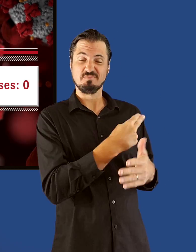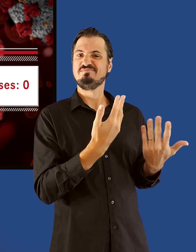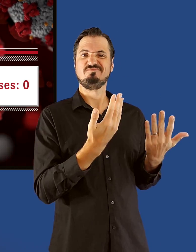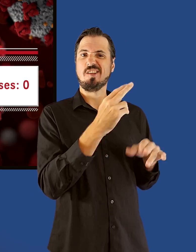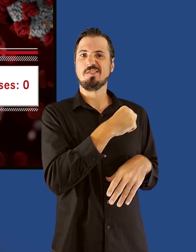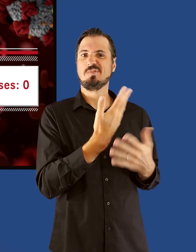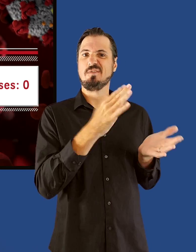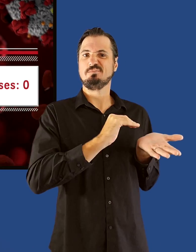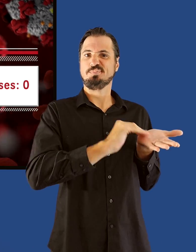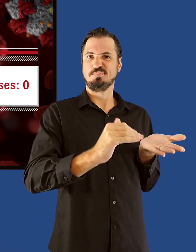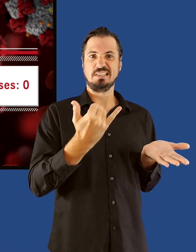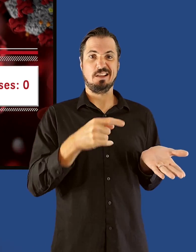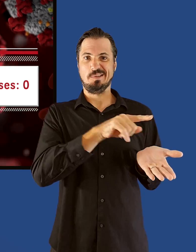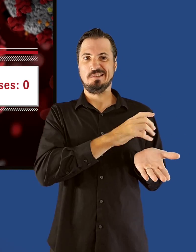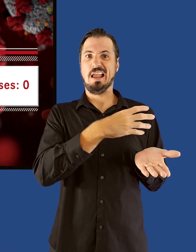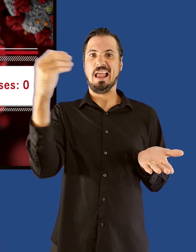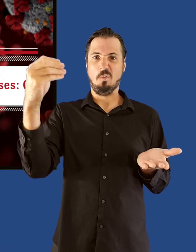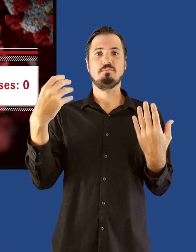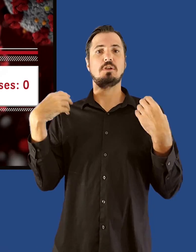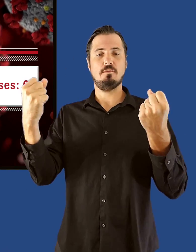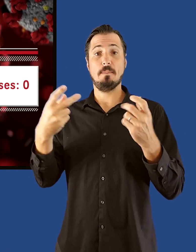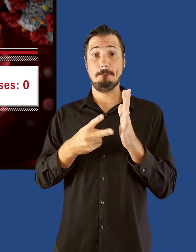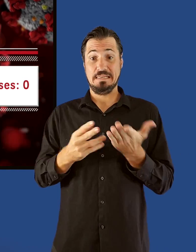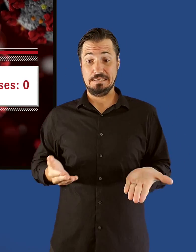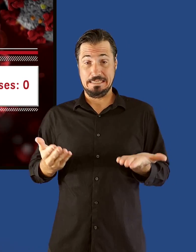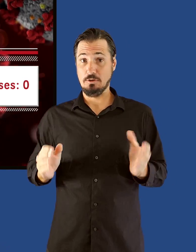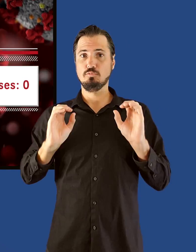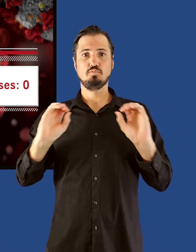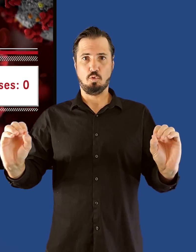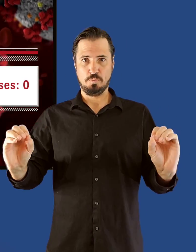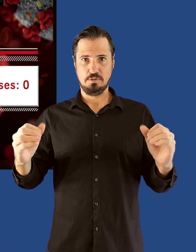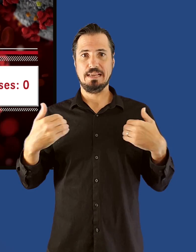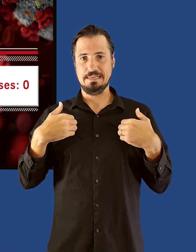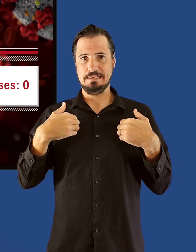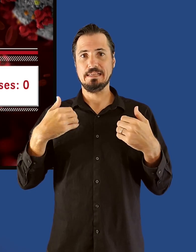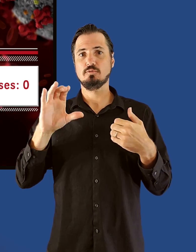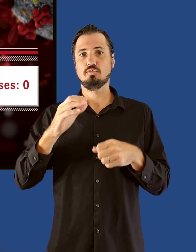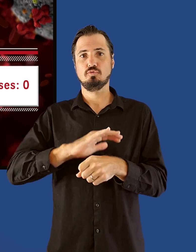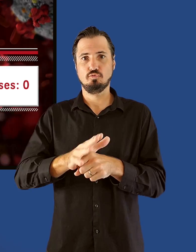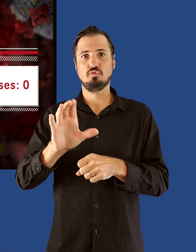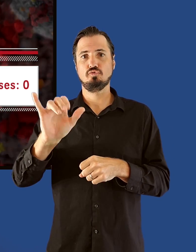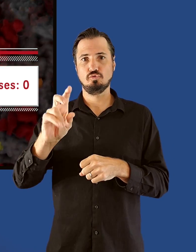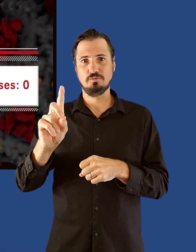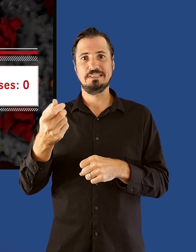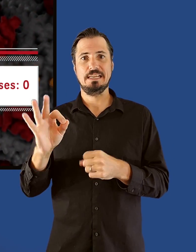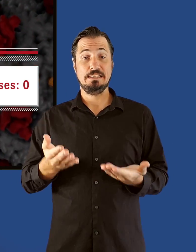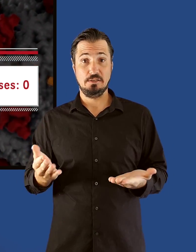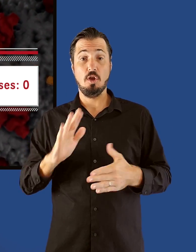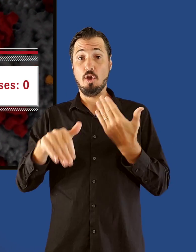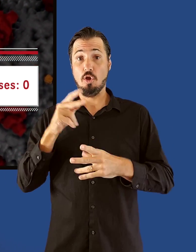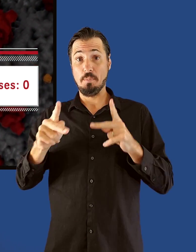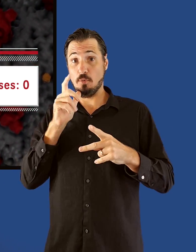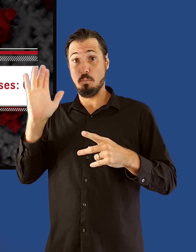This means, we have NO active cases of COVID-19 on Kaua‘i at this time, and all positive cases have either recovered or returned home on the mainland.